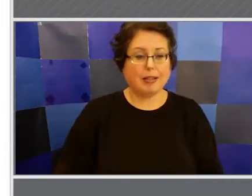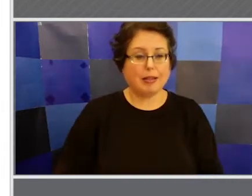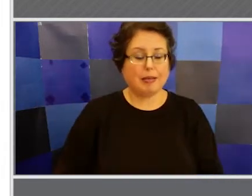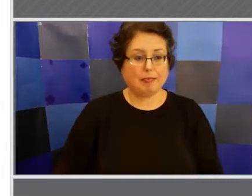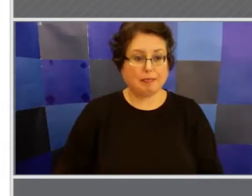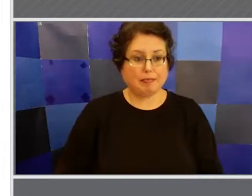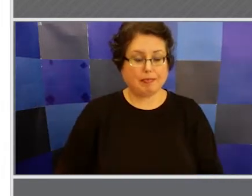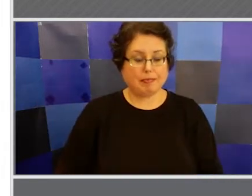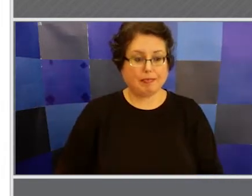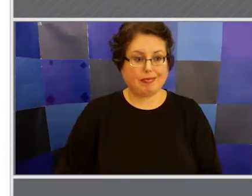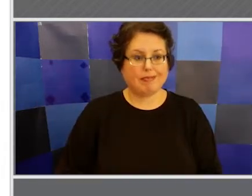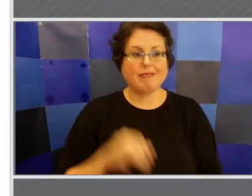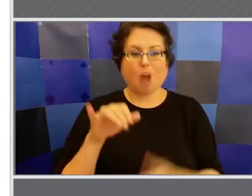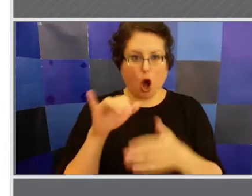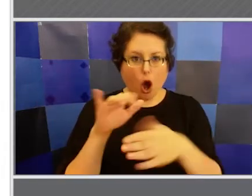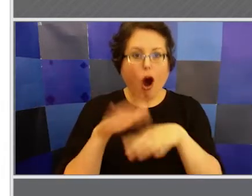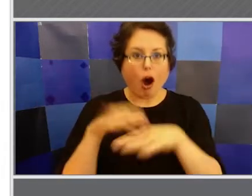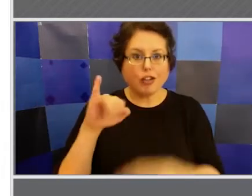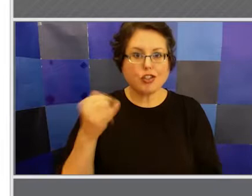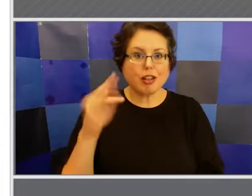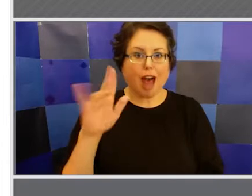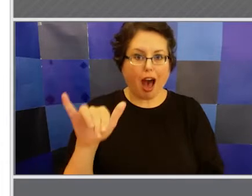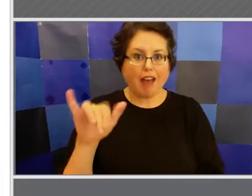On July, 1, or by July 1.